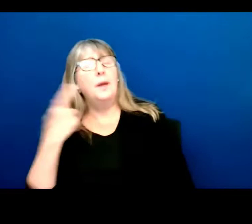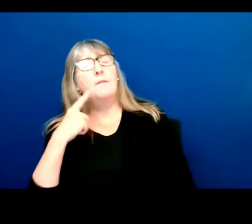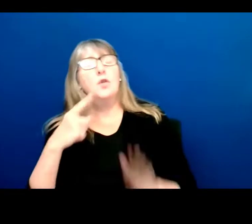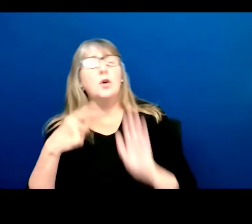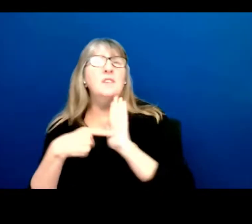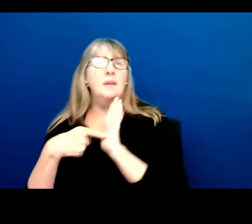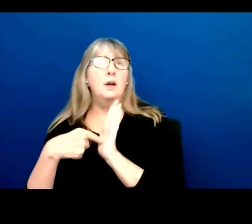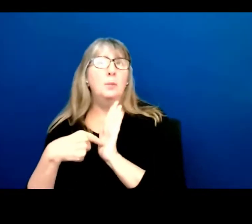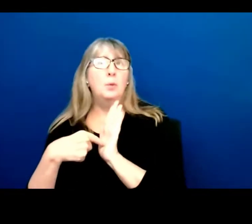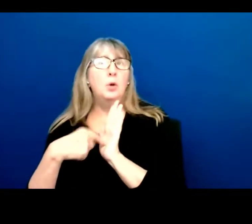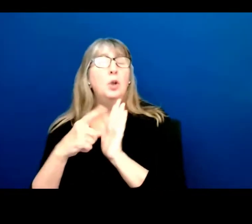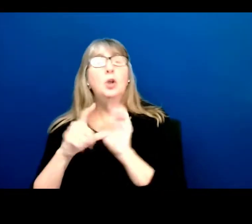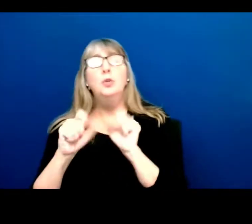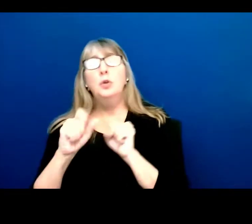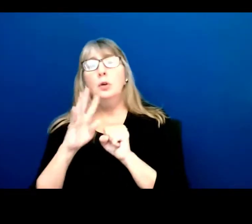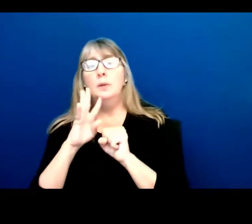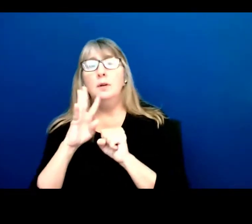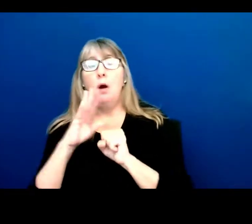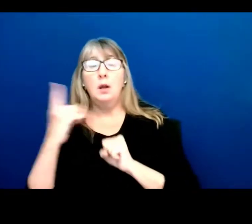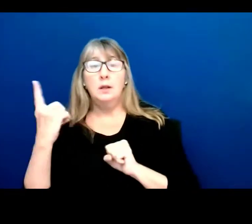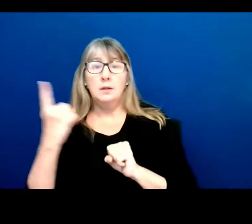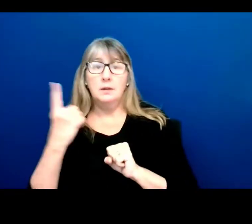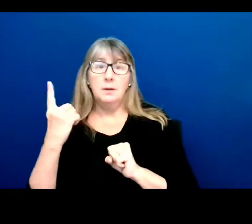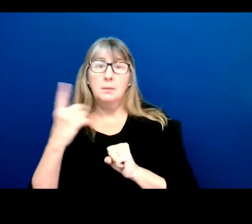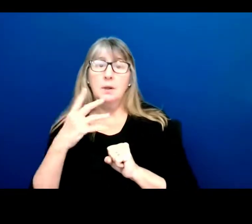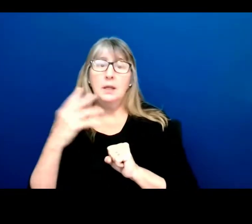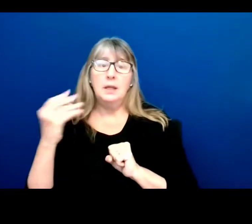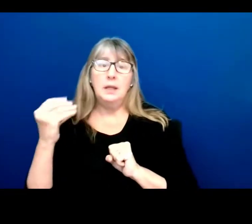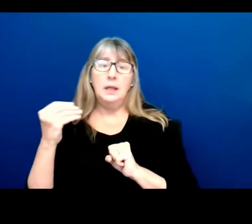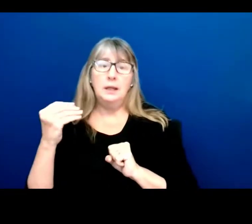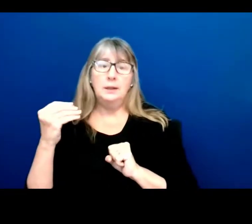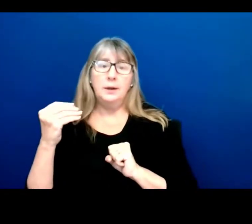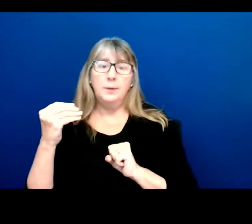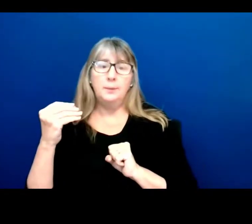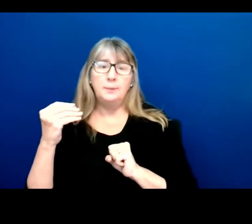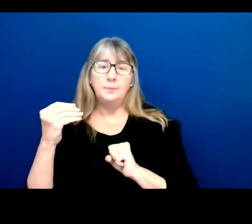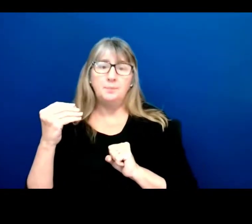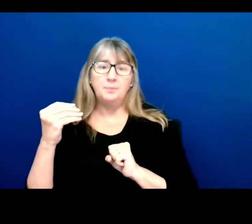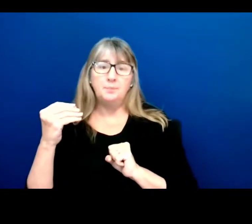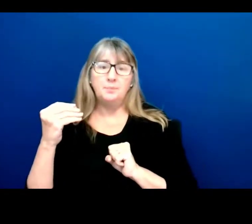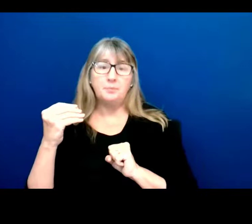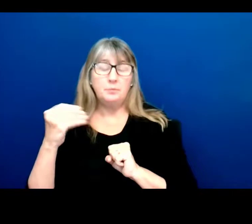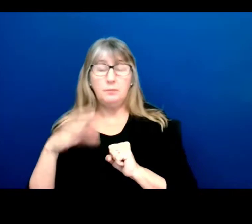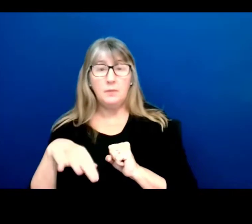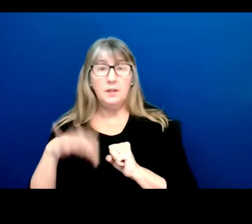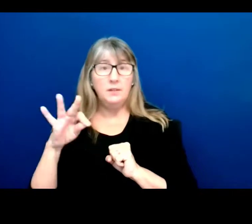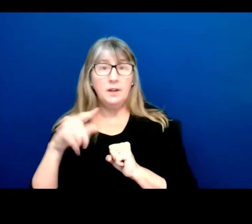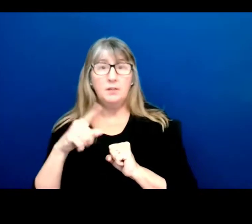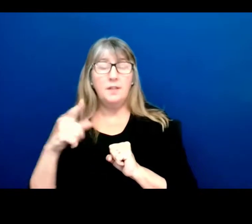you could be talking to somebody and discover that they have equity interest in the company